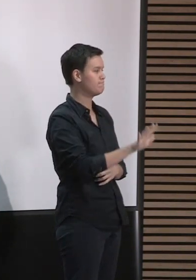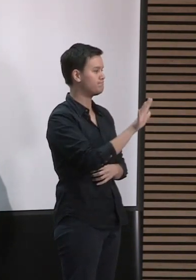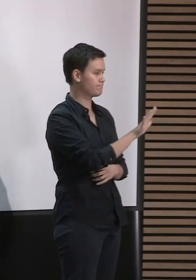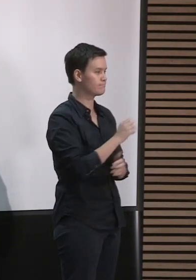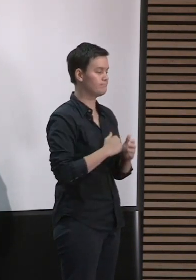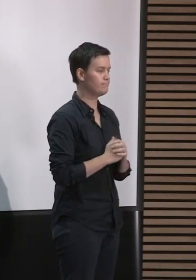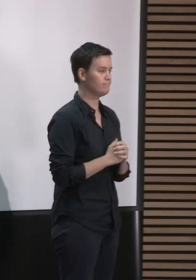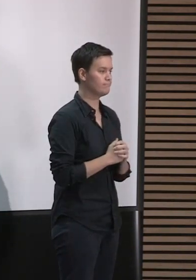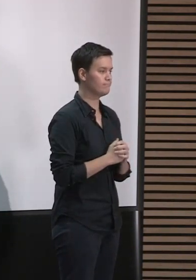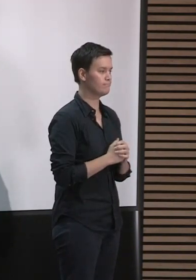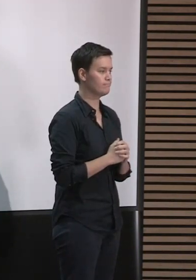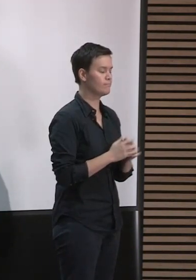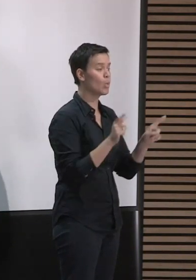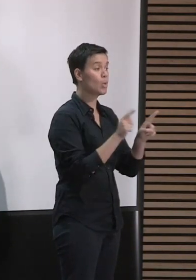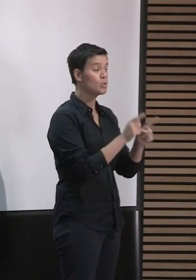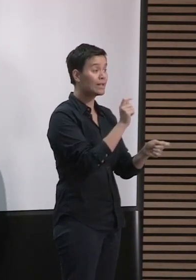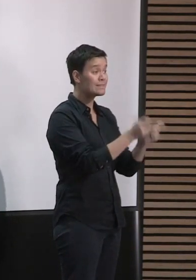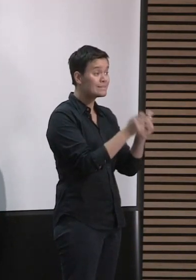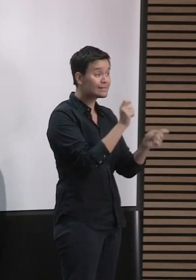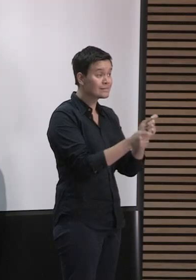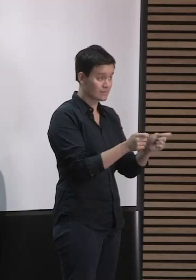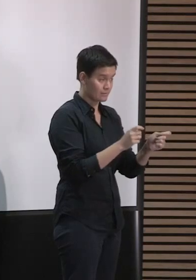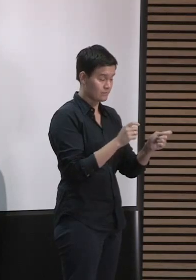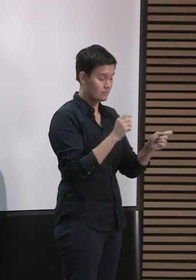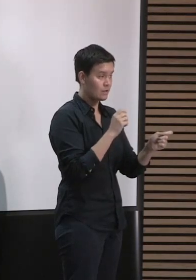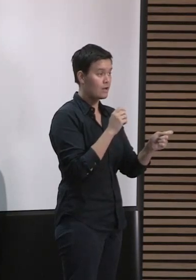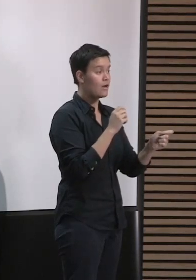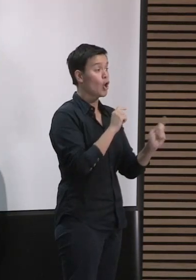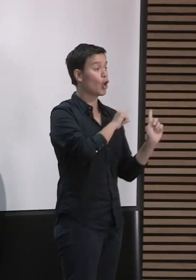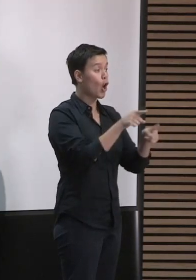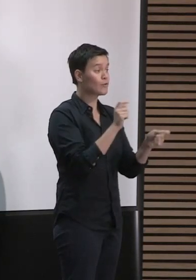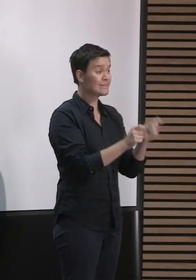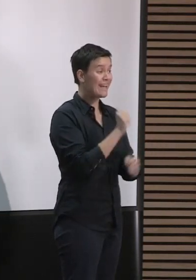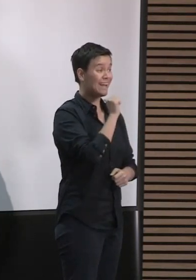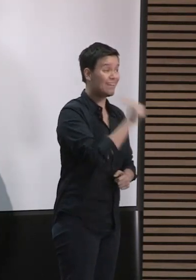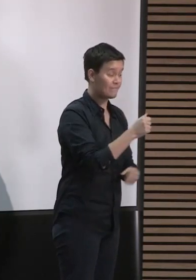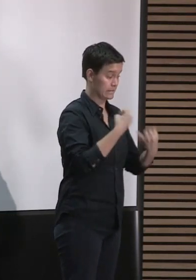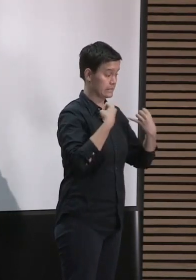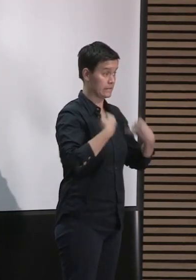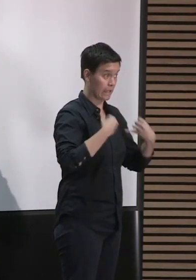number of tests completed today to 639,415. And on